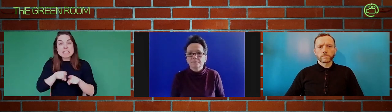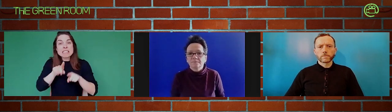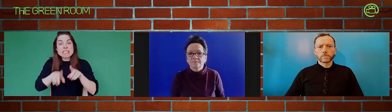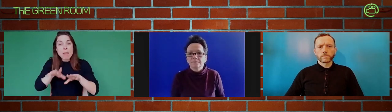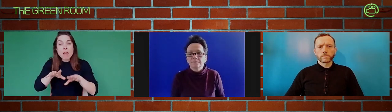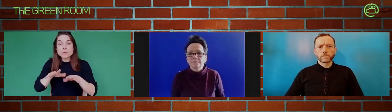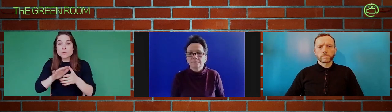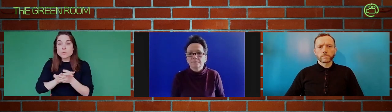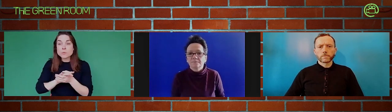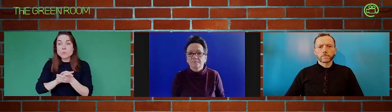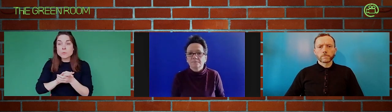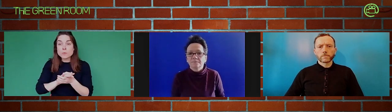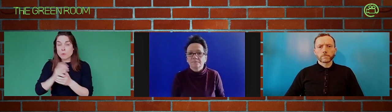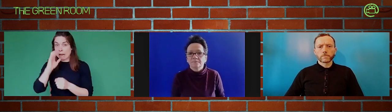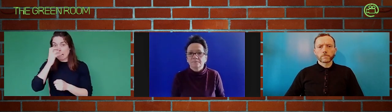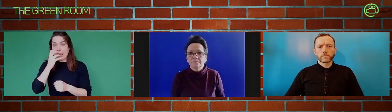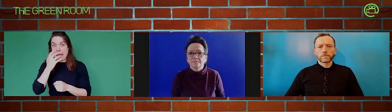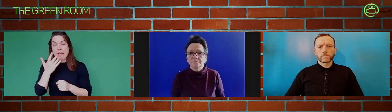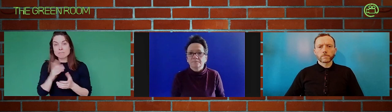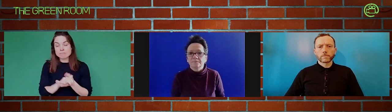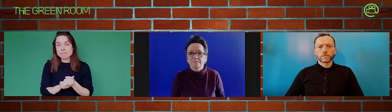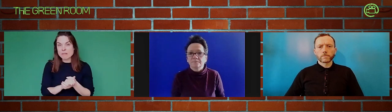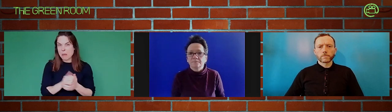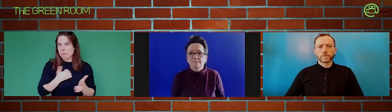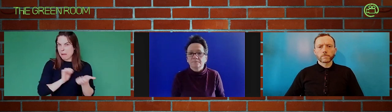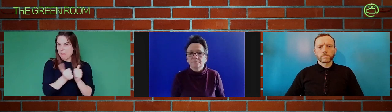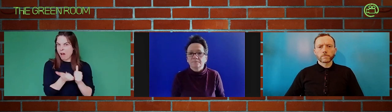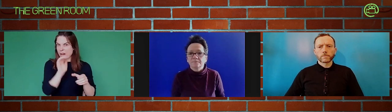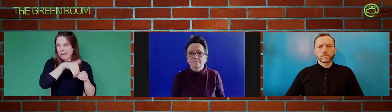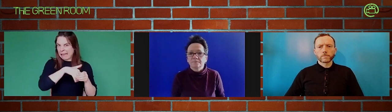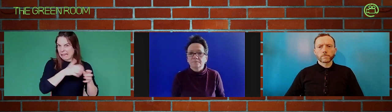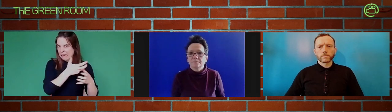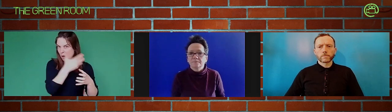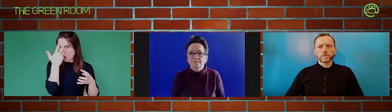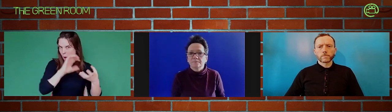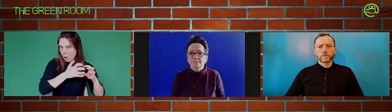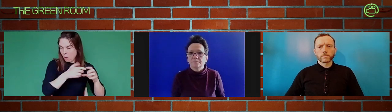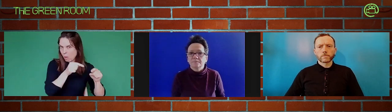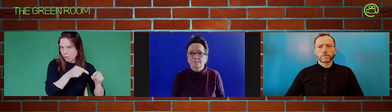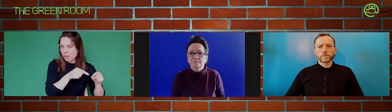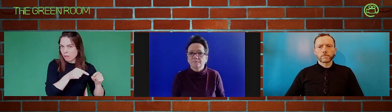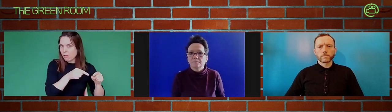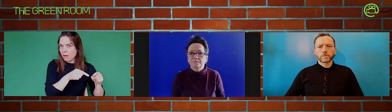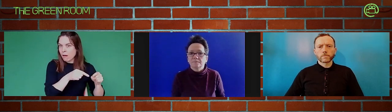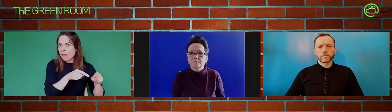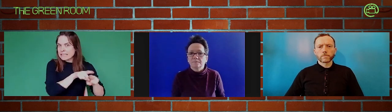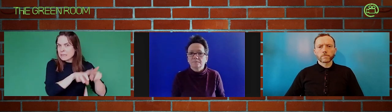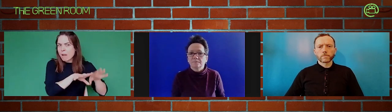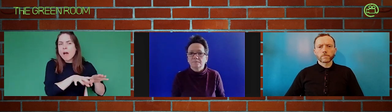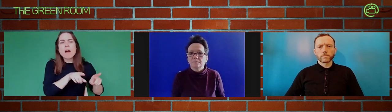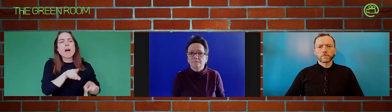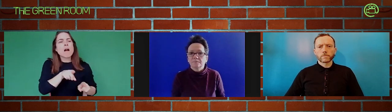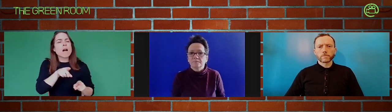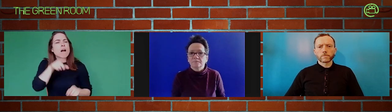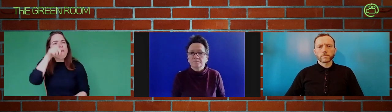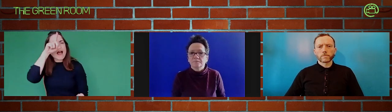from Hot Coals, you actually hid at the beginning of your career you hid the fact that you